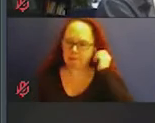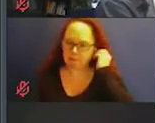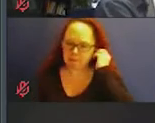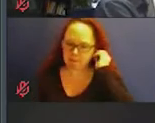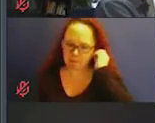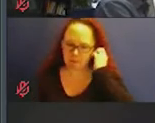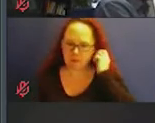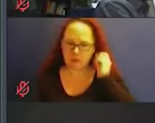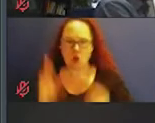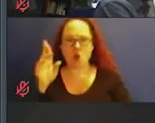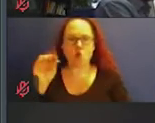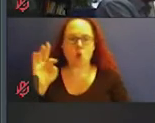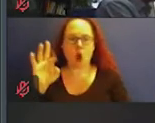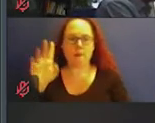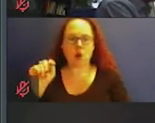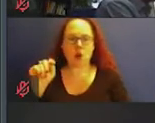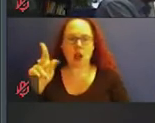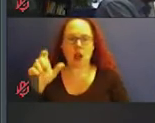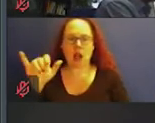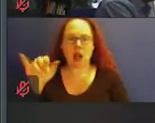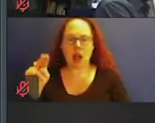But I want to address the feedback first.